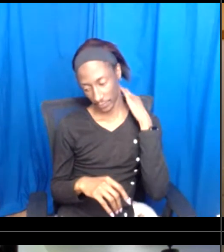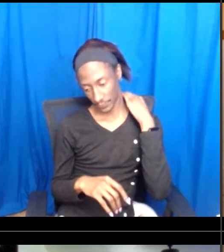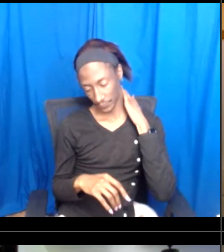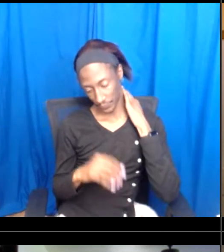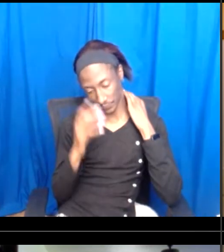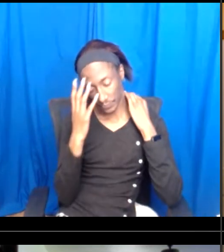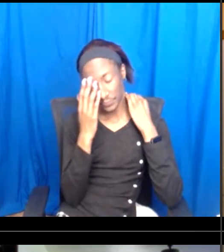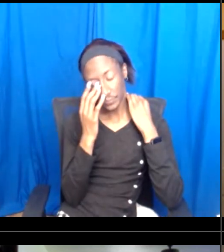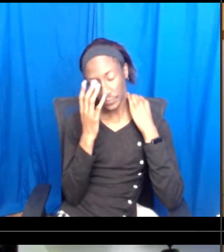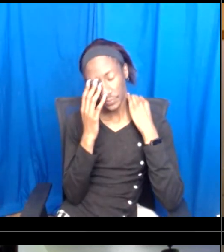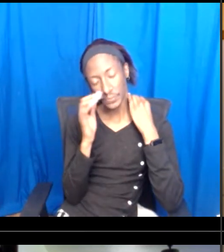This is from...